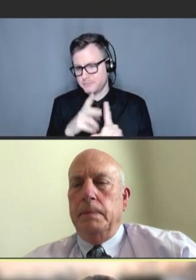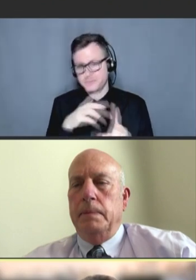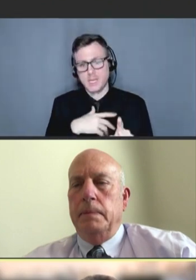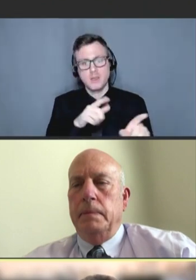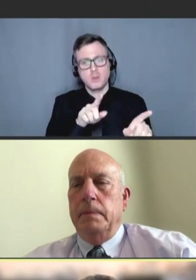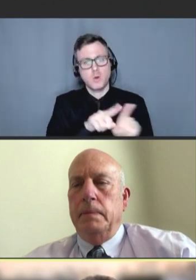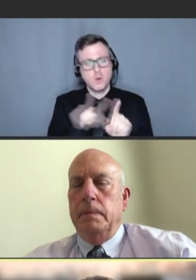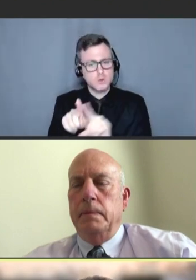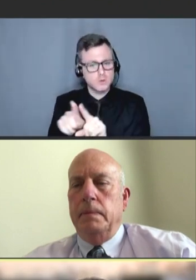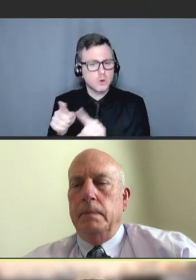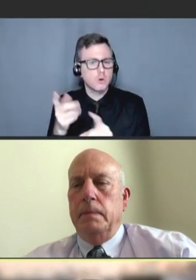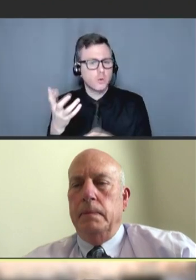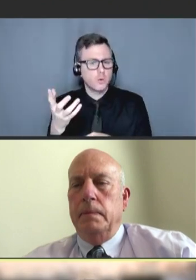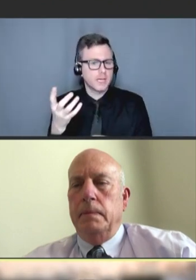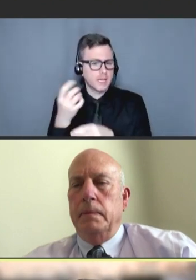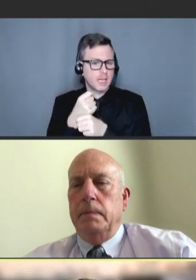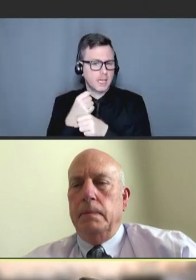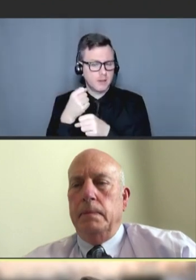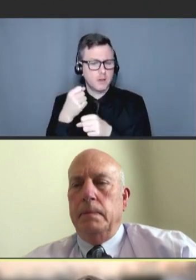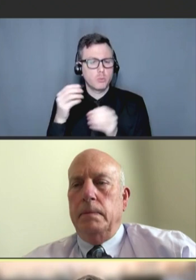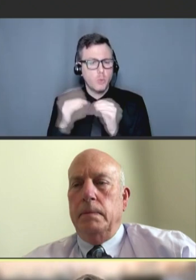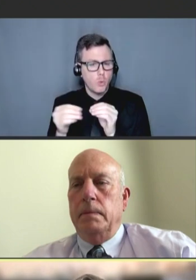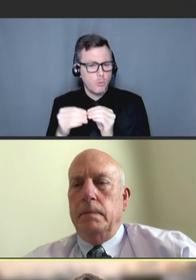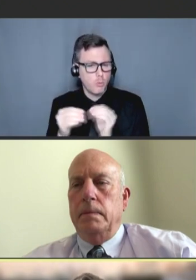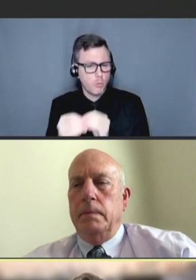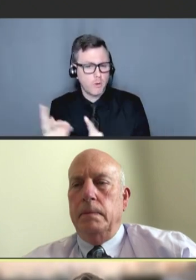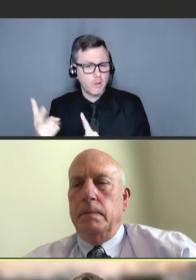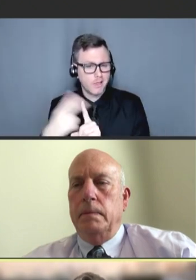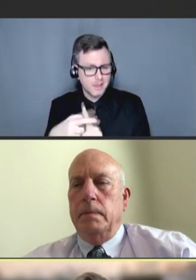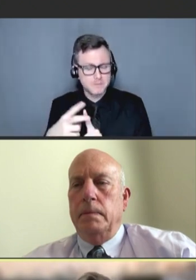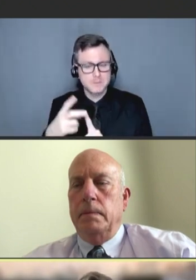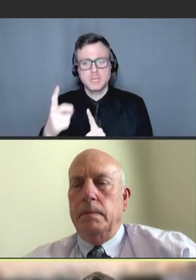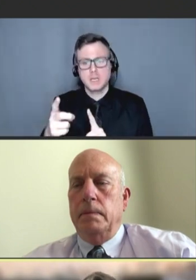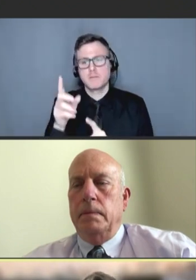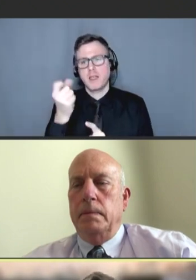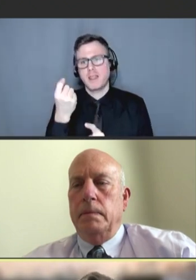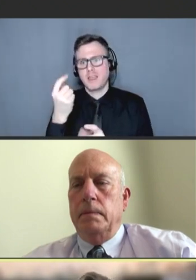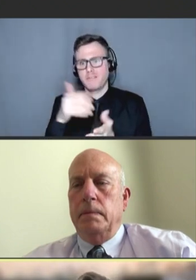to receive an increased number of claims; they have almost 11,000 claims alleging injuries